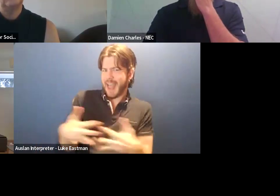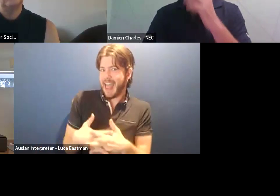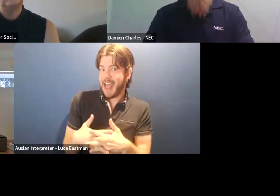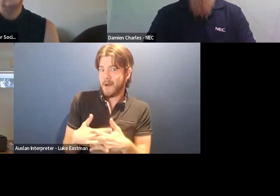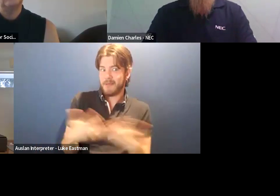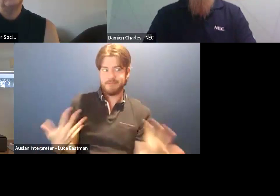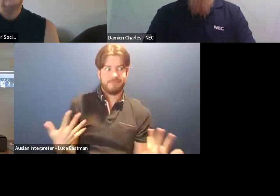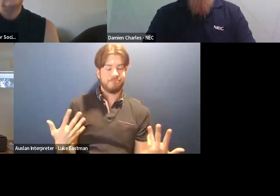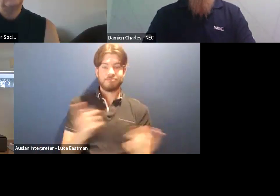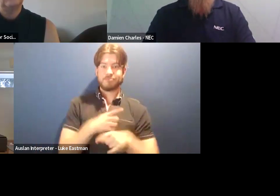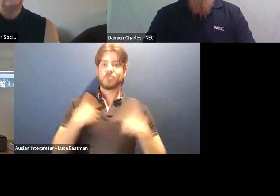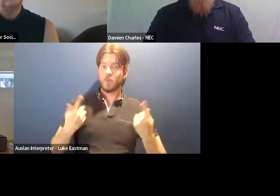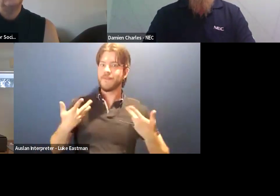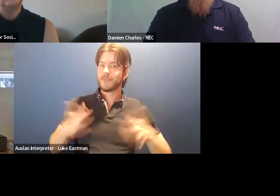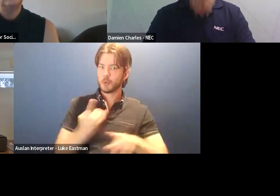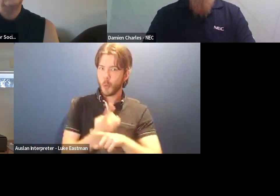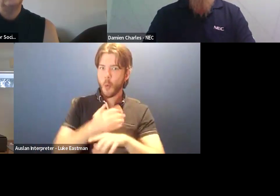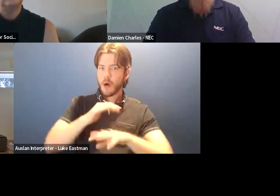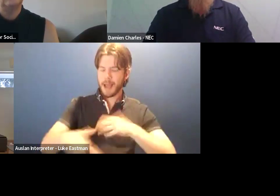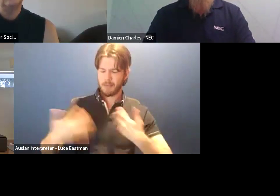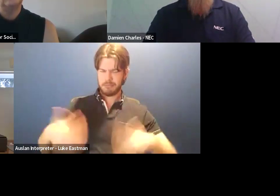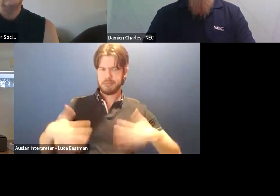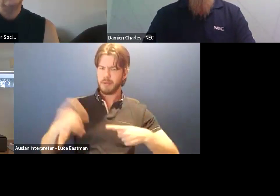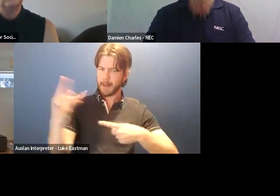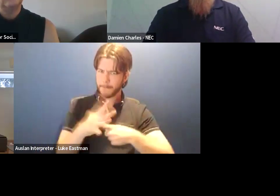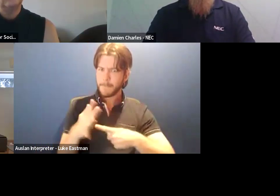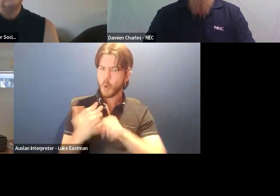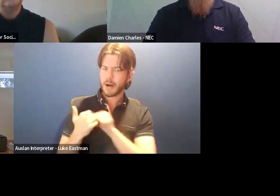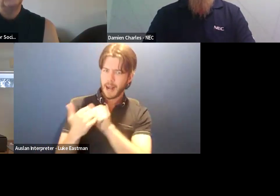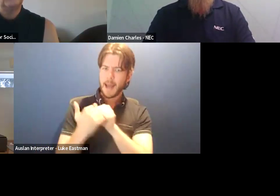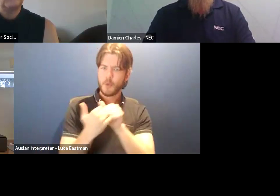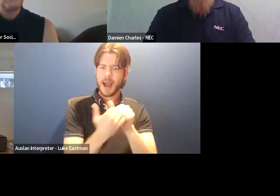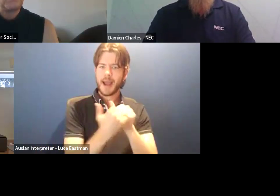talked about how important it is to